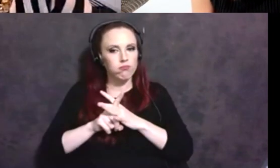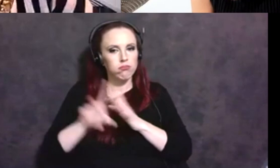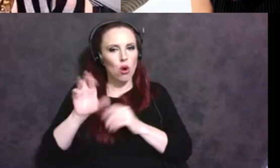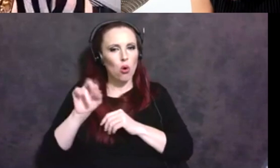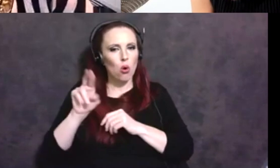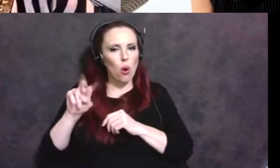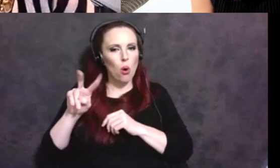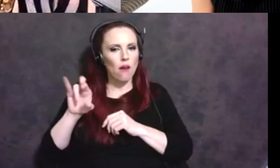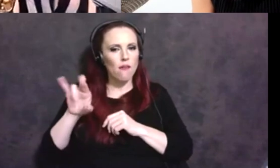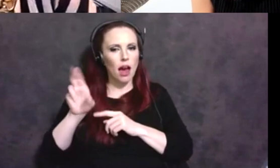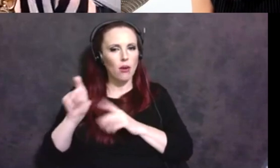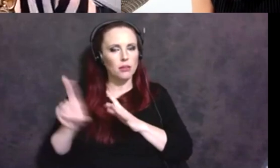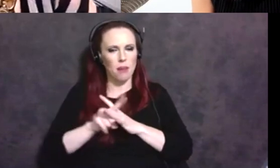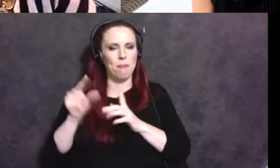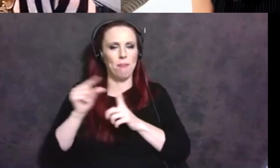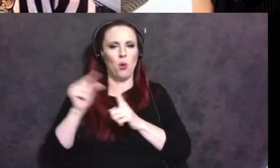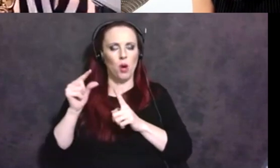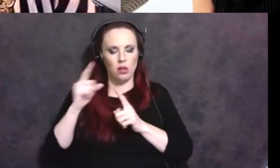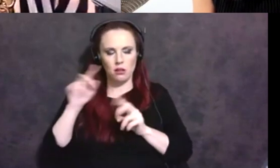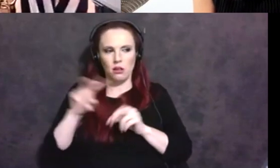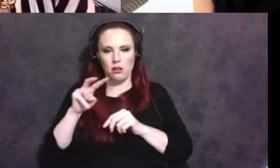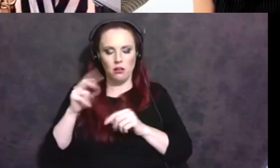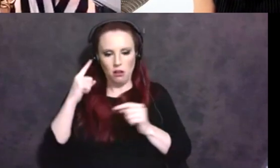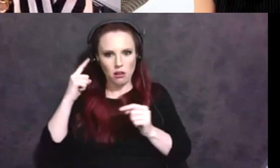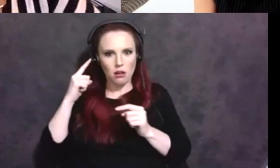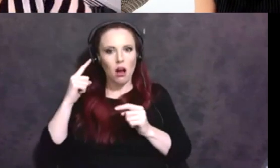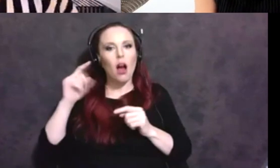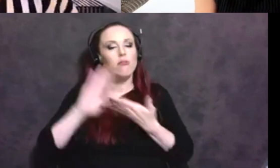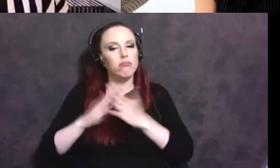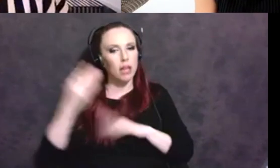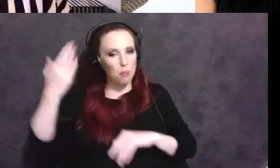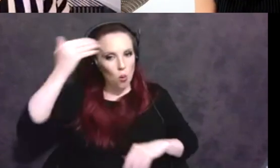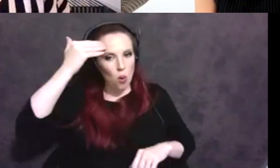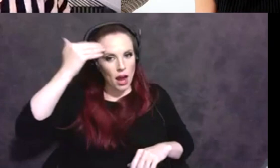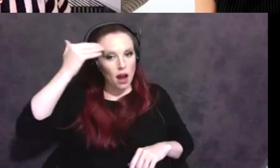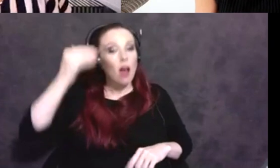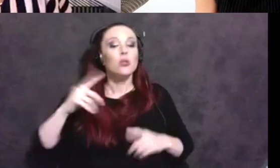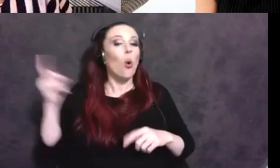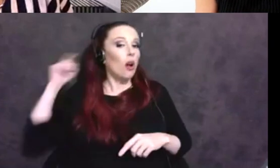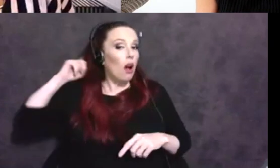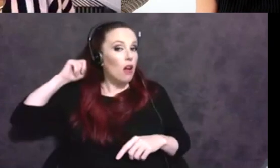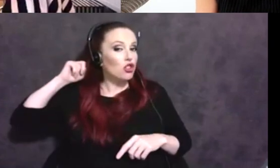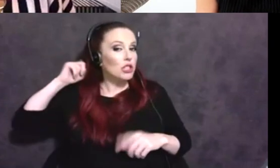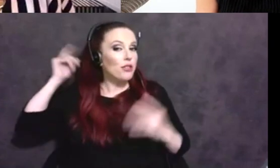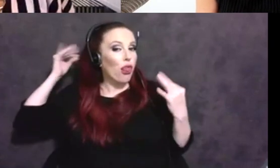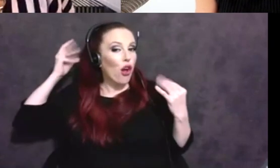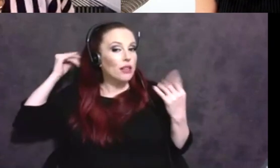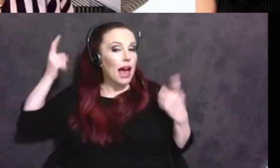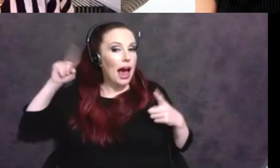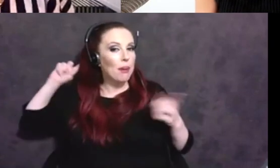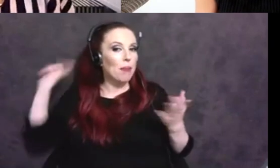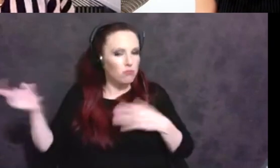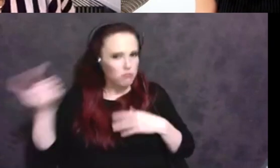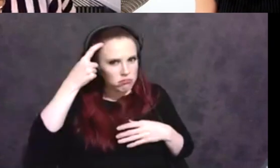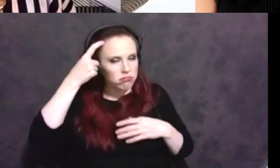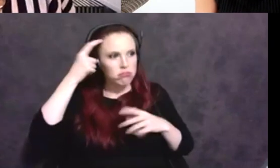them. I am in my head but I hear the word coronavirus